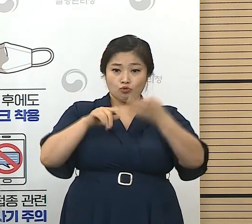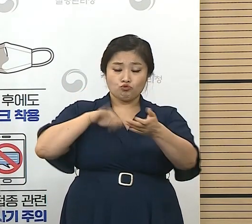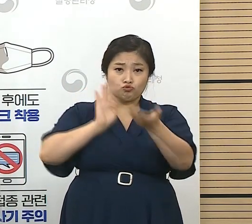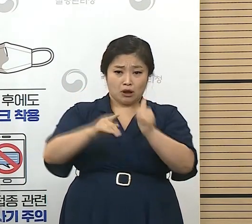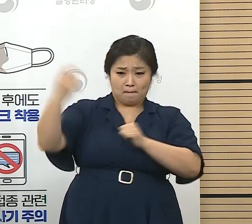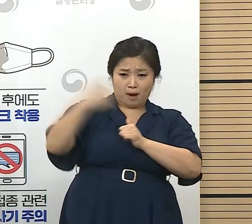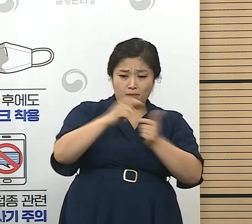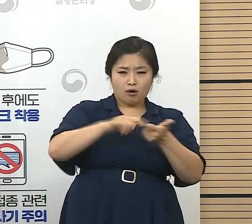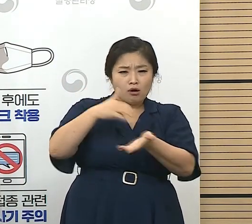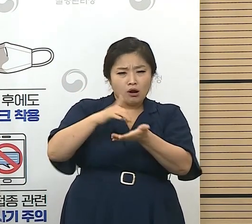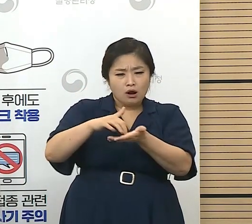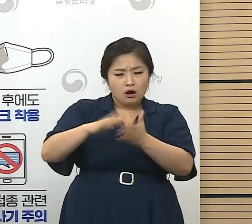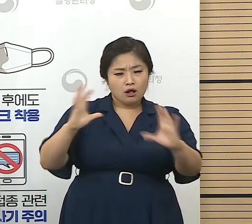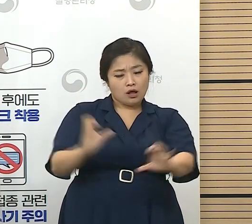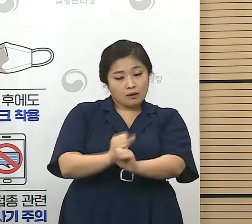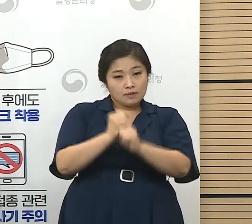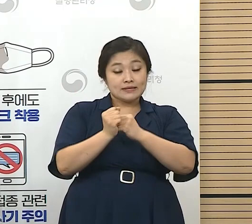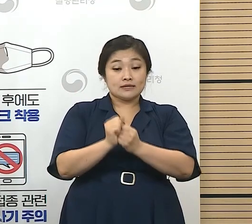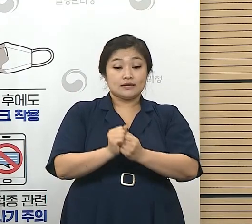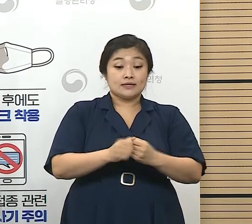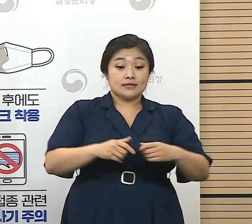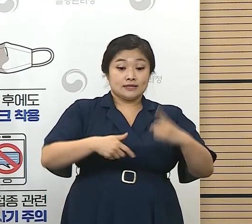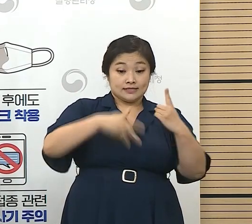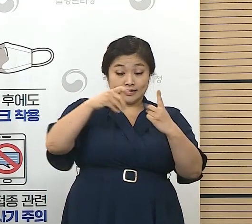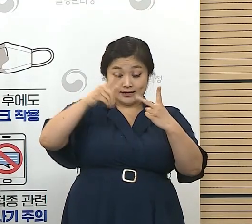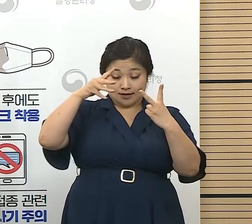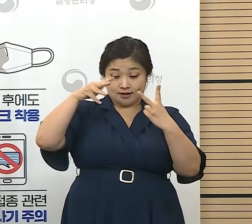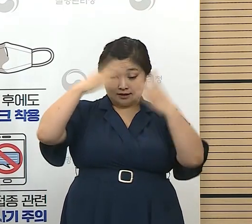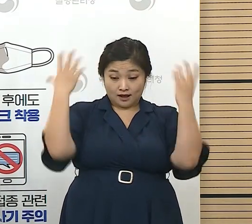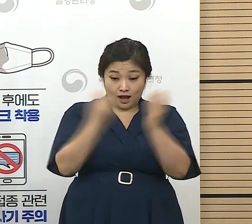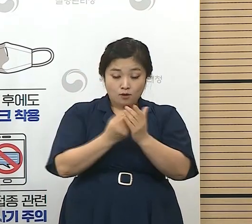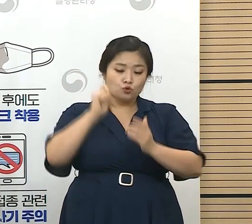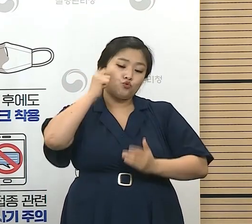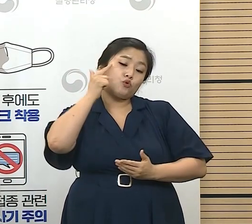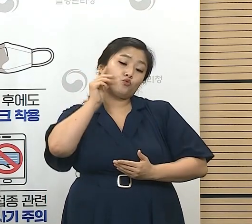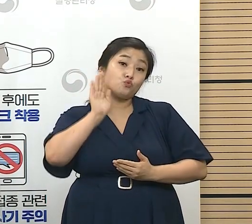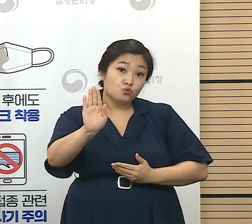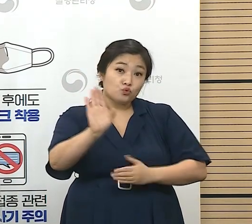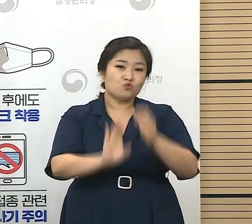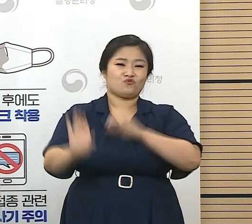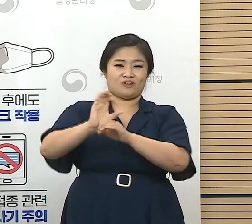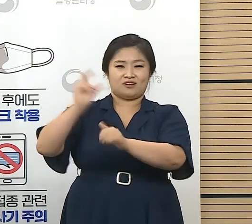variant booster shots will be administered six months after getting the full jabs we